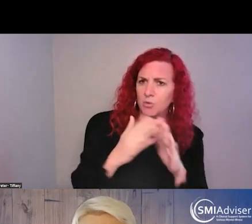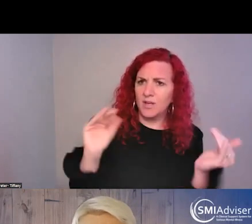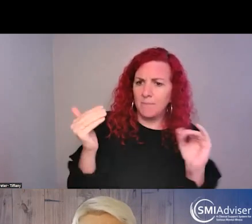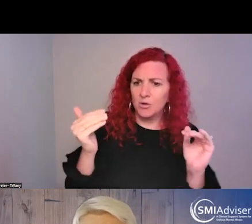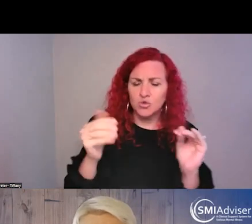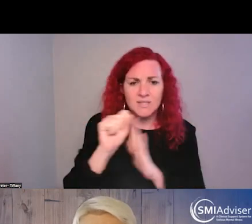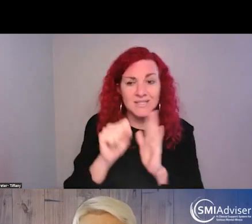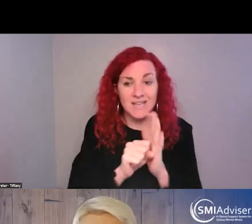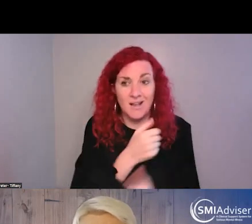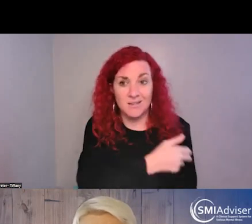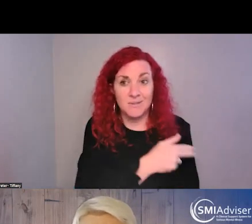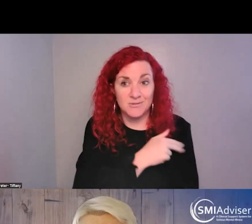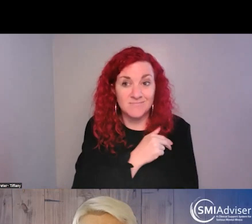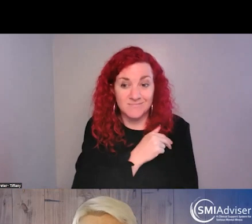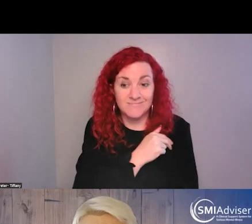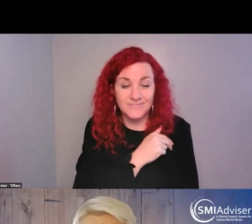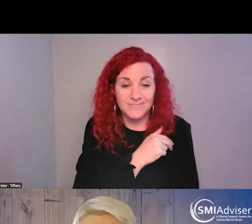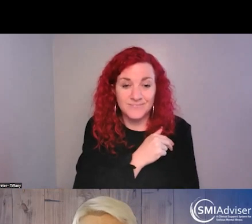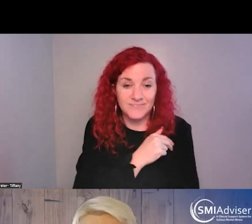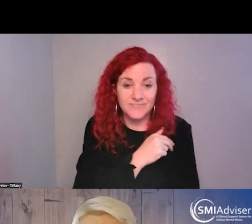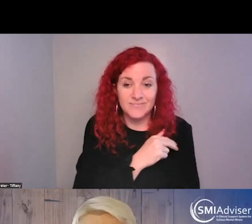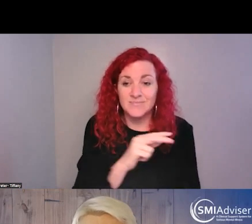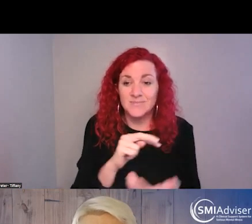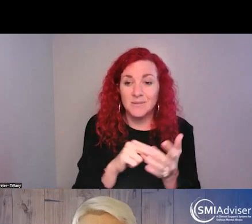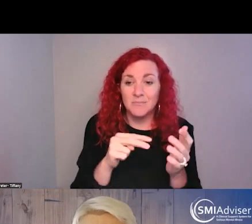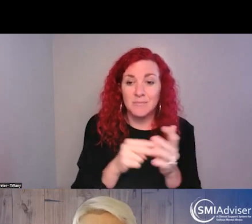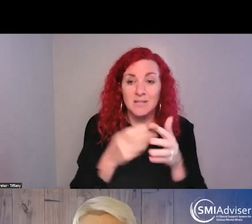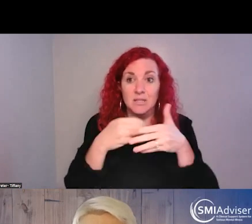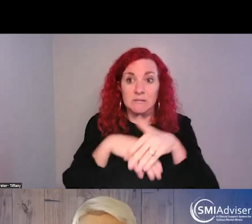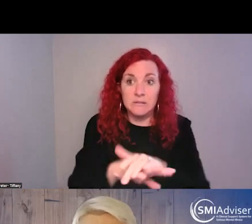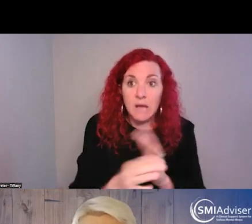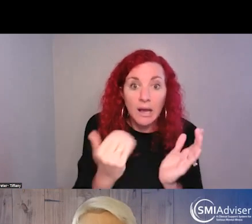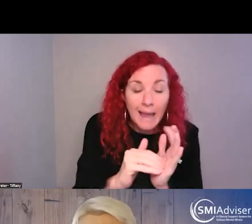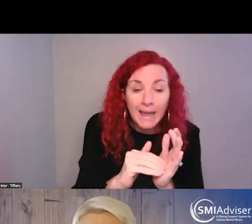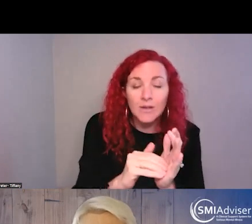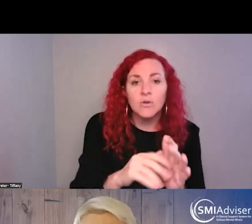THAT LED THEM TO THE CONCLUSION THAT REINTEGRATION REQUIRES SUPPORT.